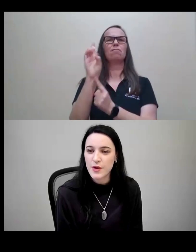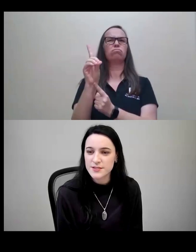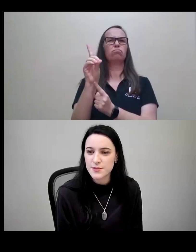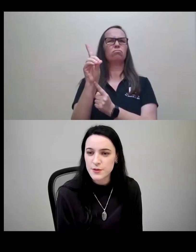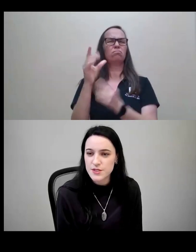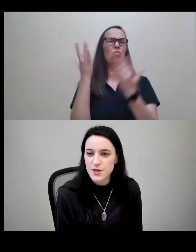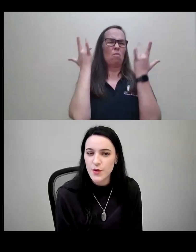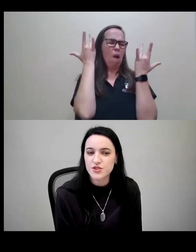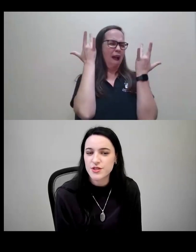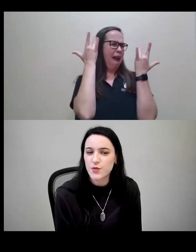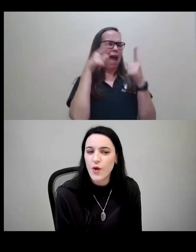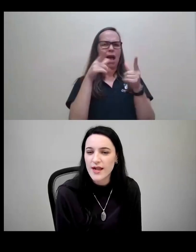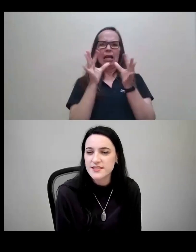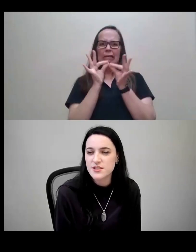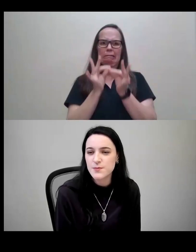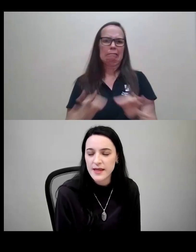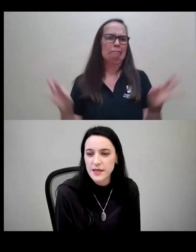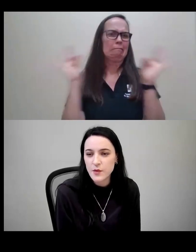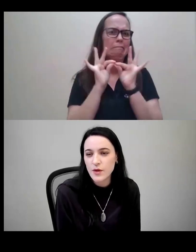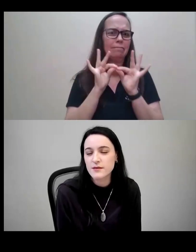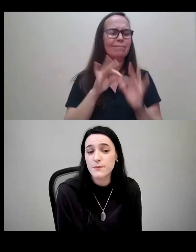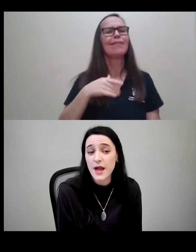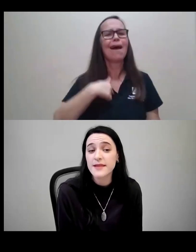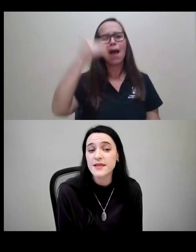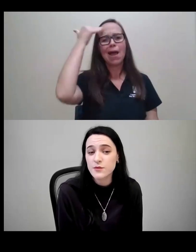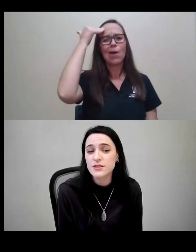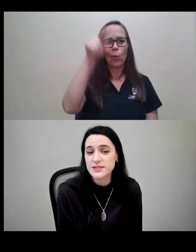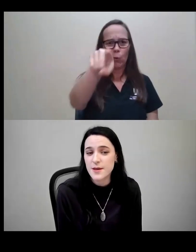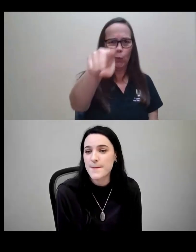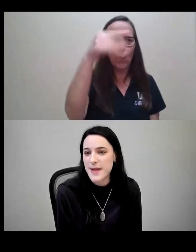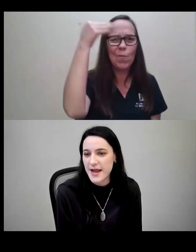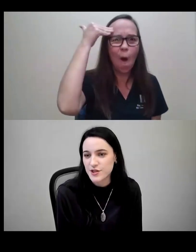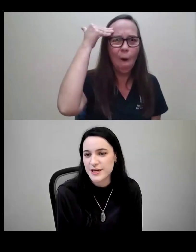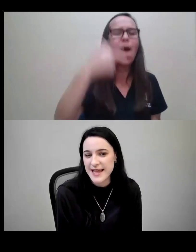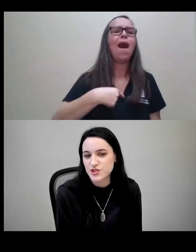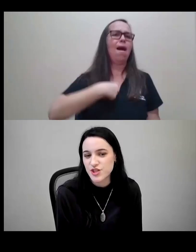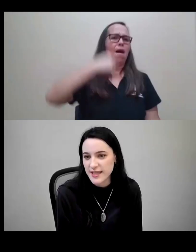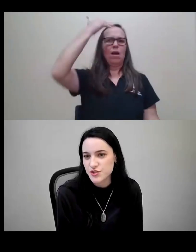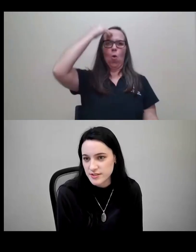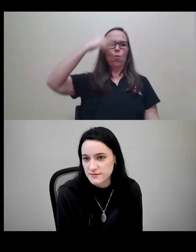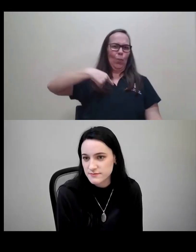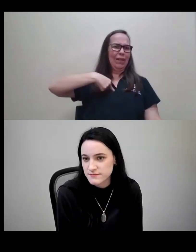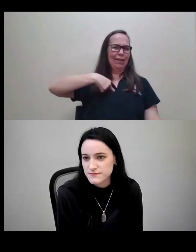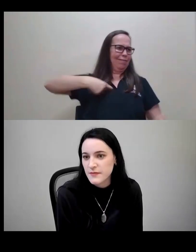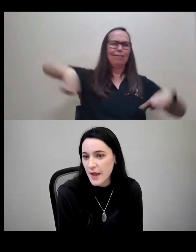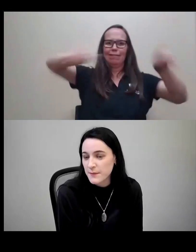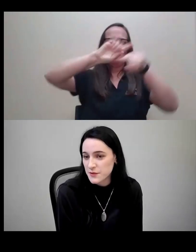So, I wanted to pose the question, why does bilingualism matter in education?